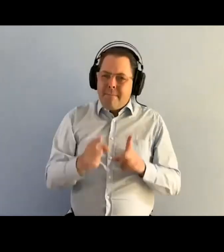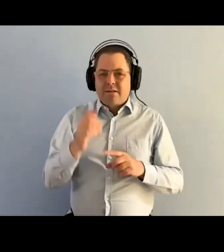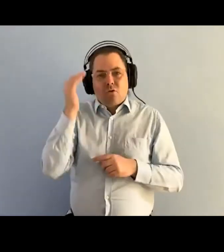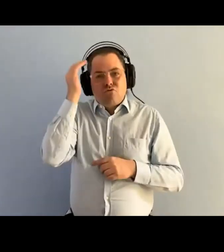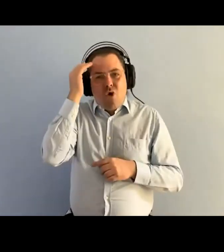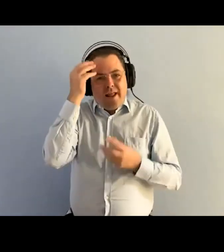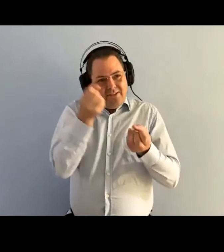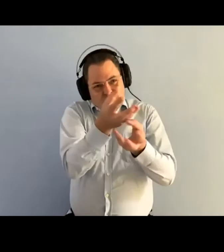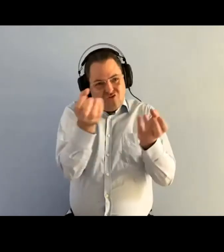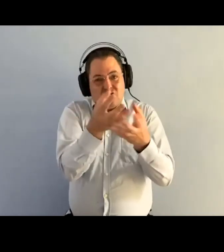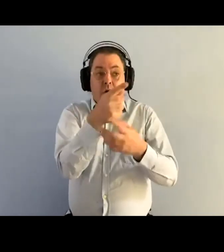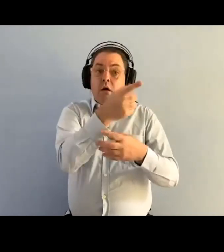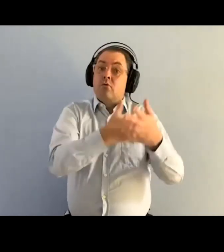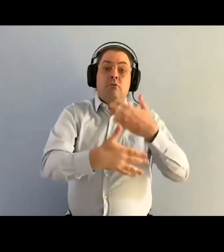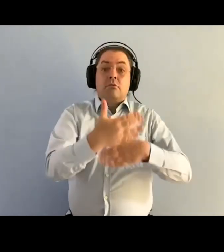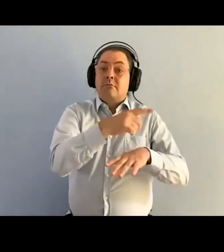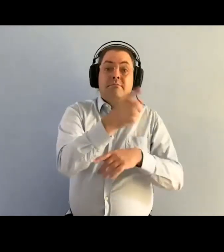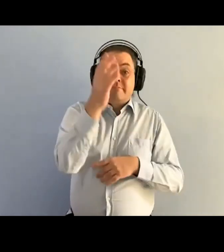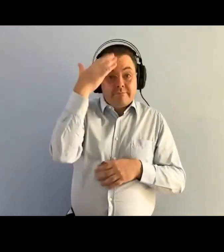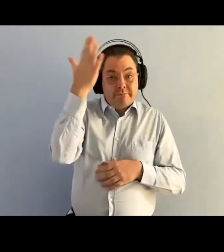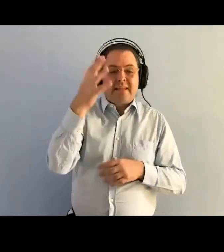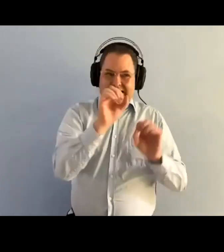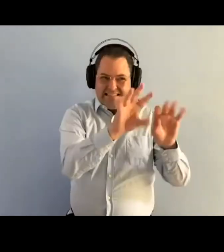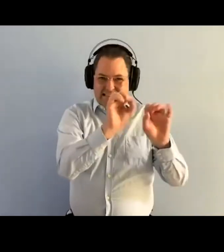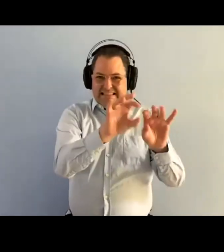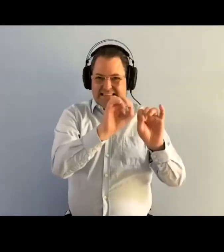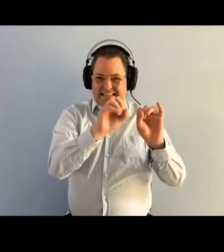placed in ready position for which the capacity building of the